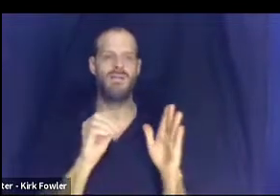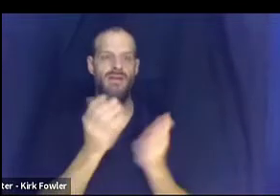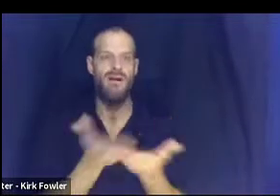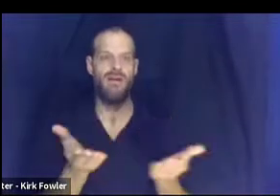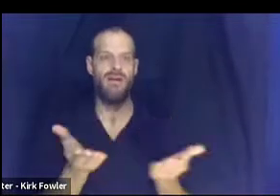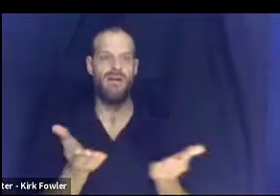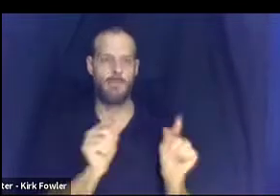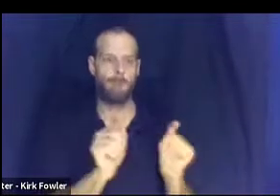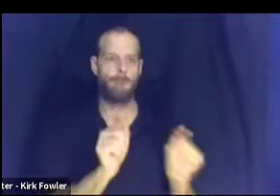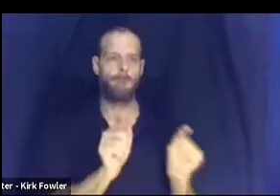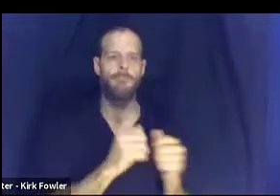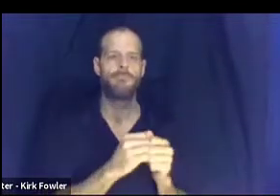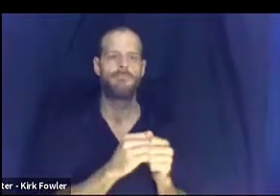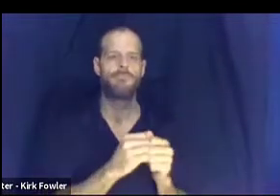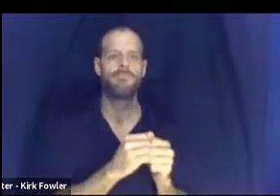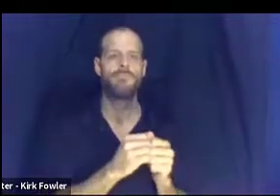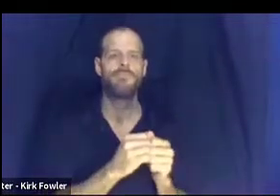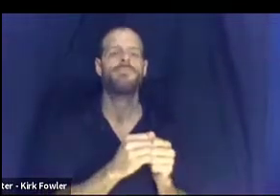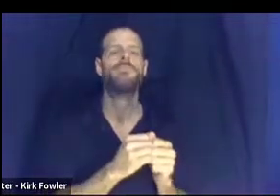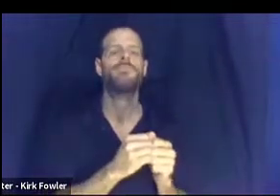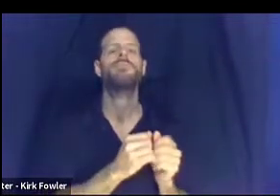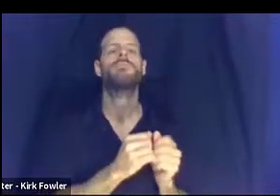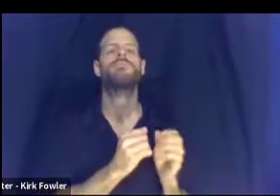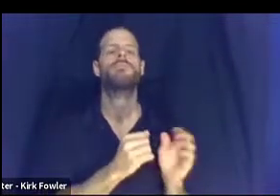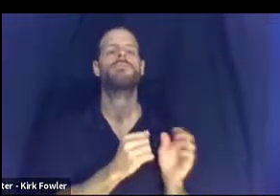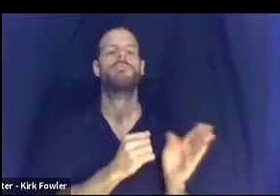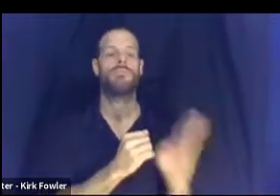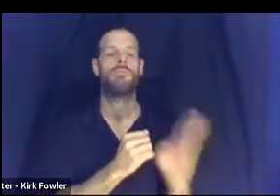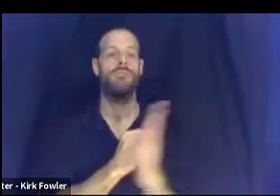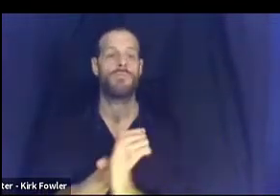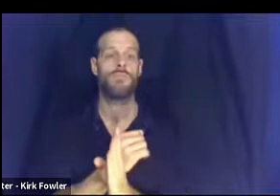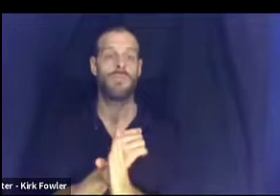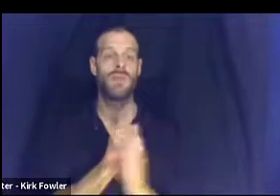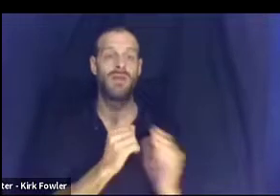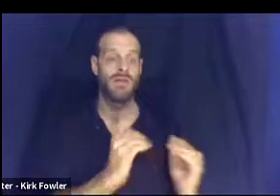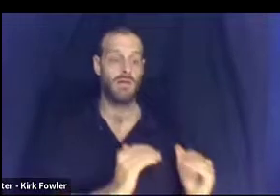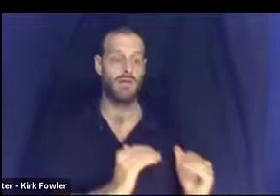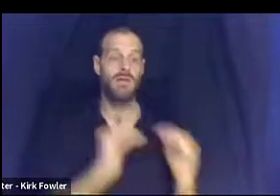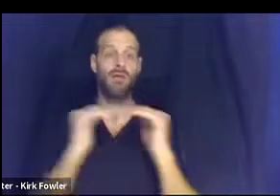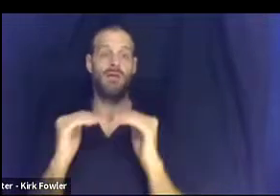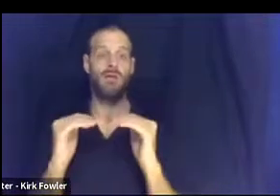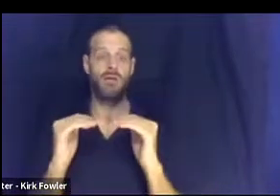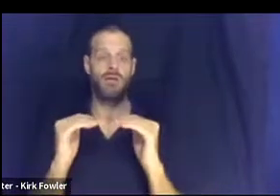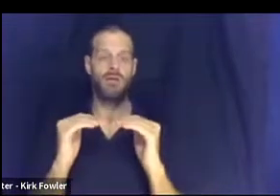So, that's an object or a part of an object. Then the next level of abstractness is an index.